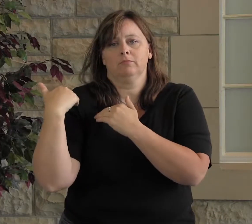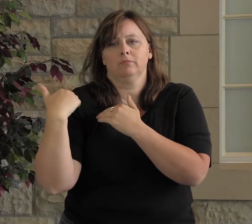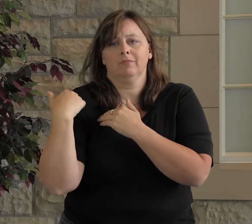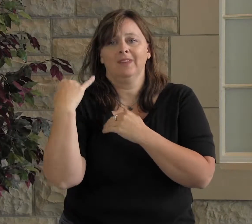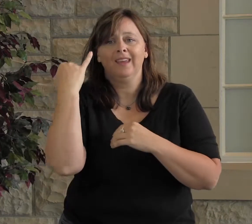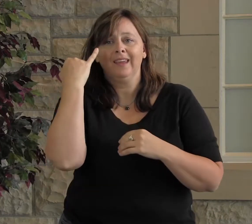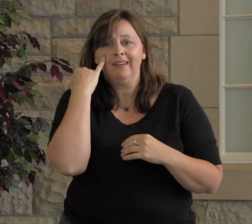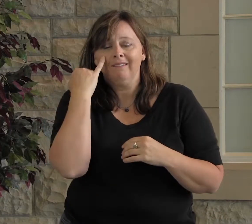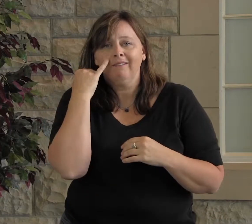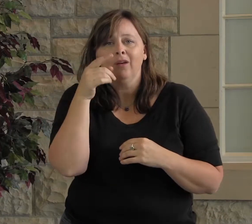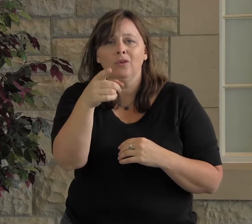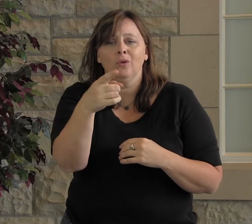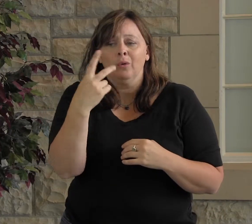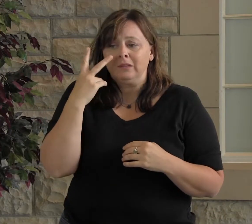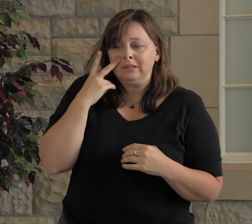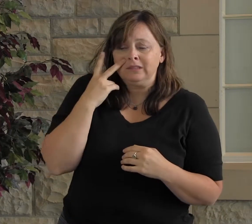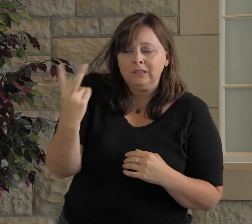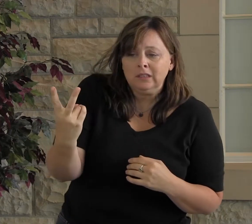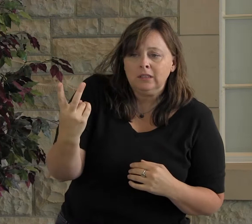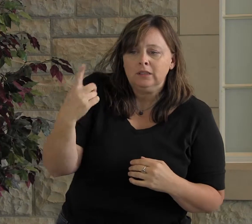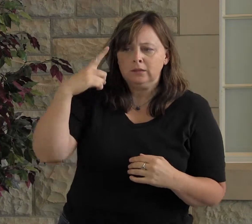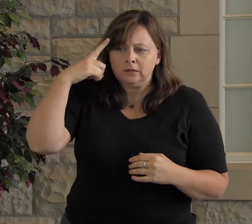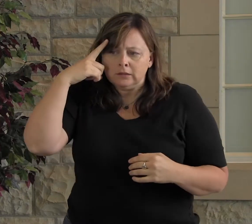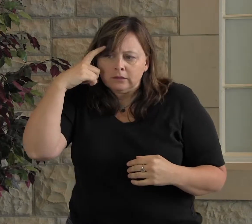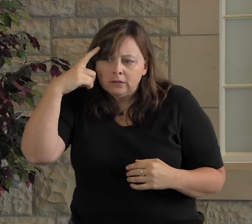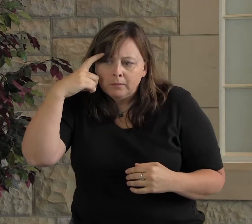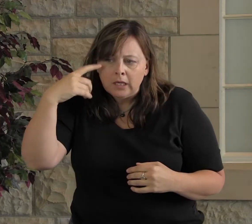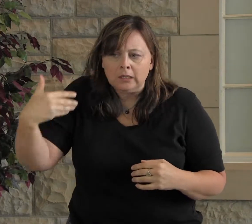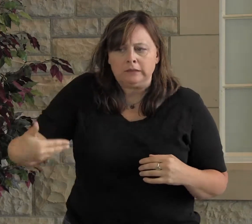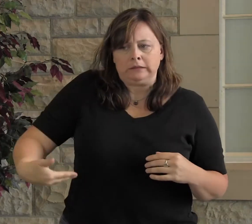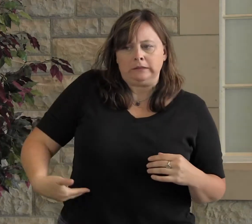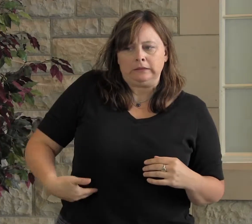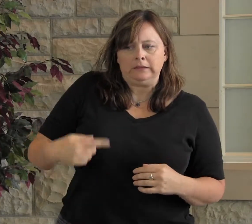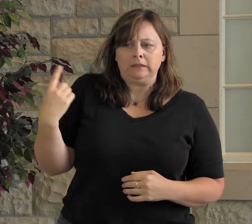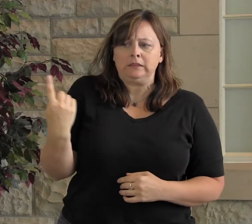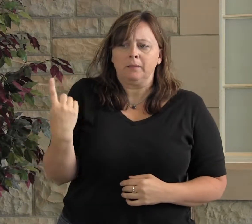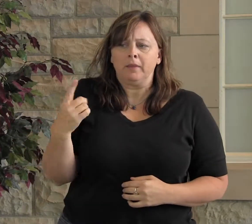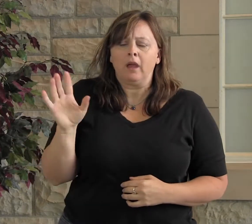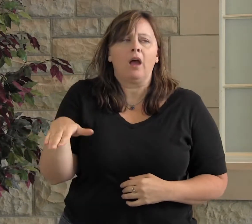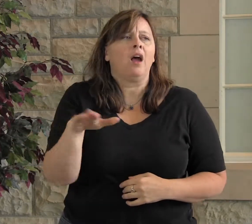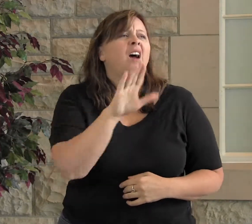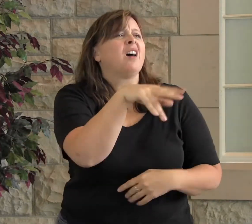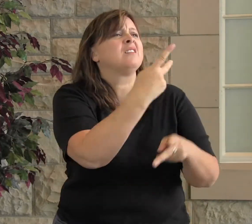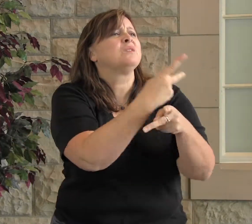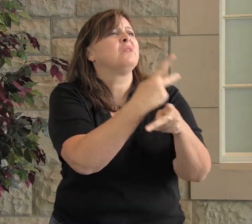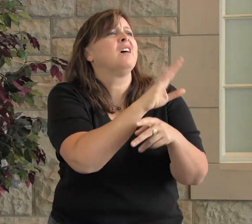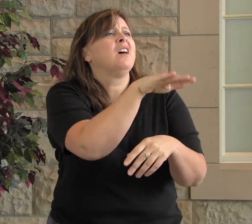Also related to liability, if you see or you suspect or you feel like something might be going on, and you